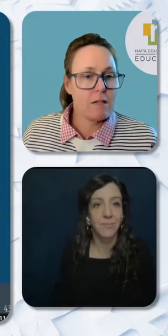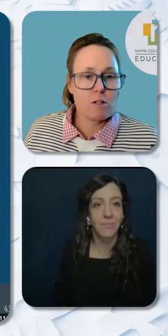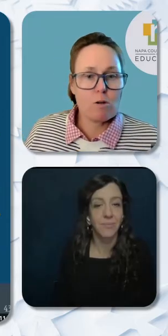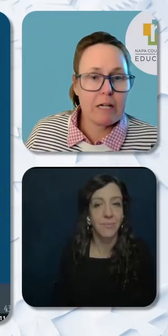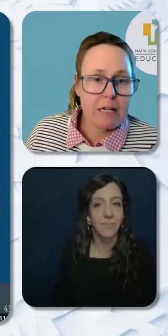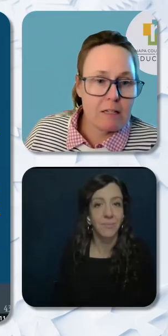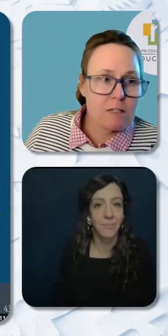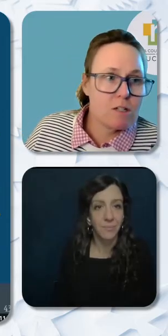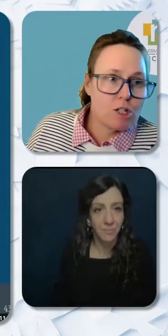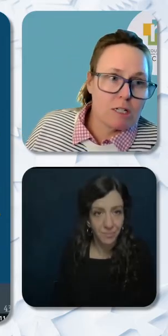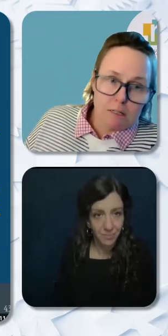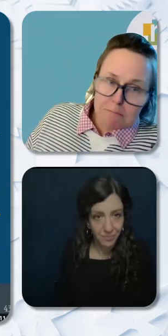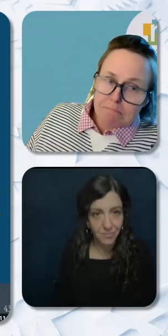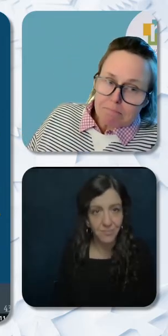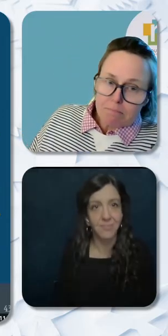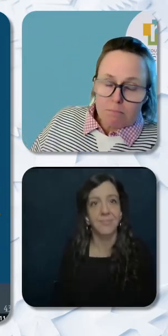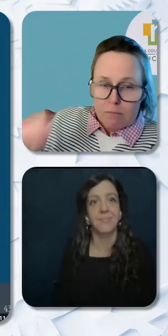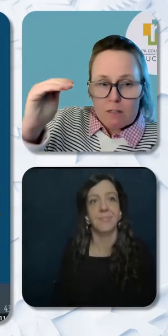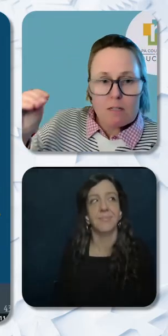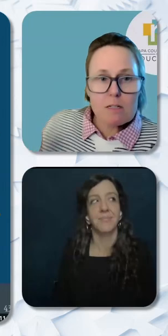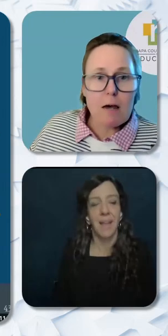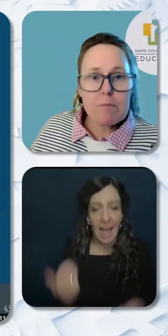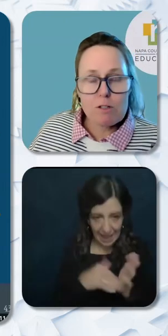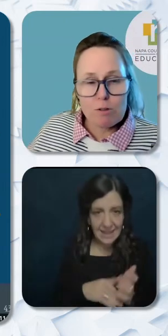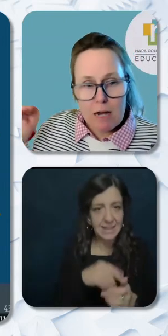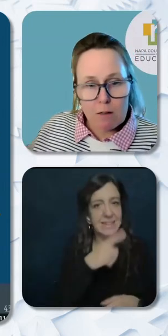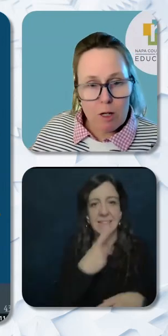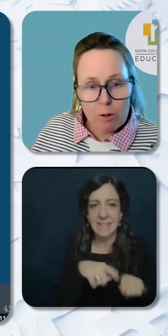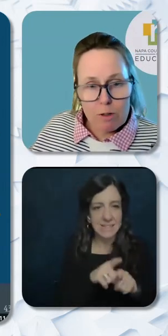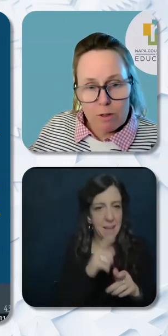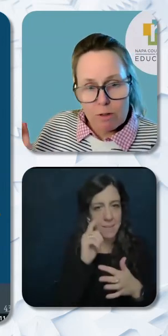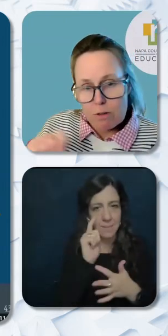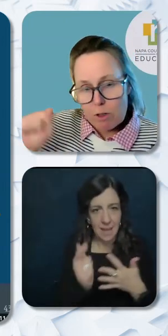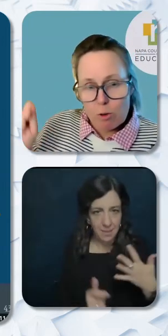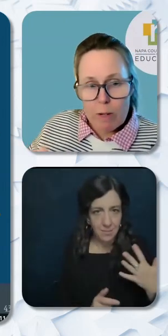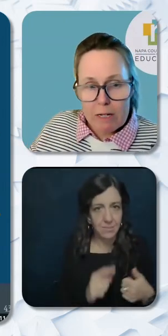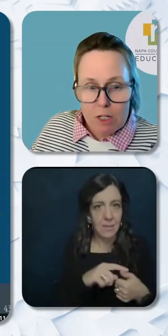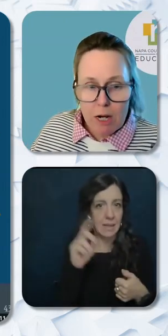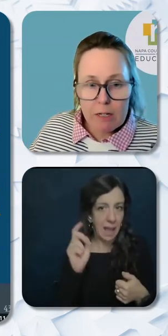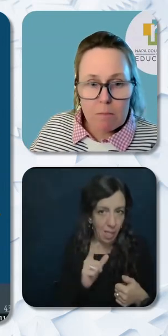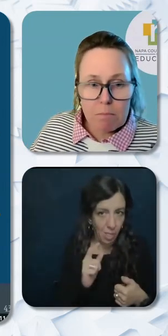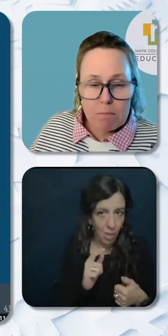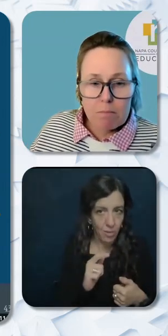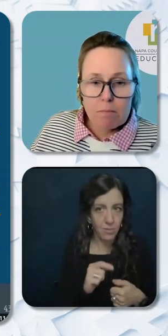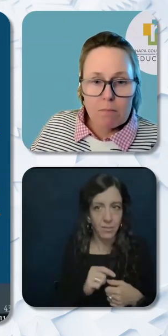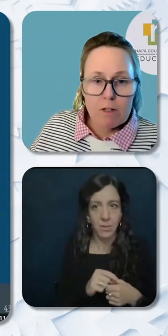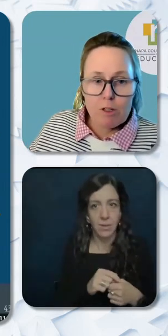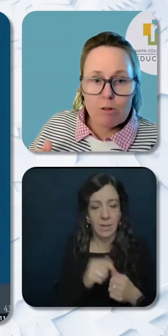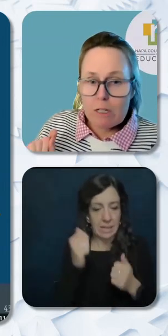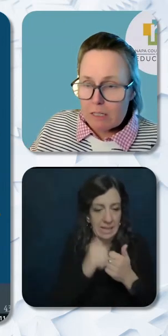Okay, so again, this is just… The steps, you download, you rate each item.